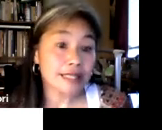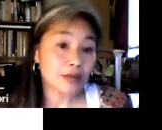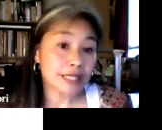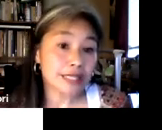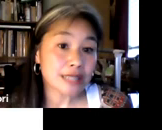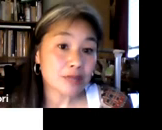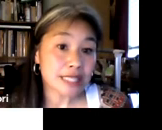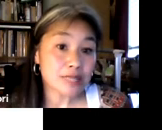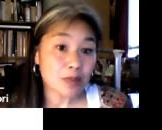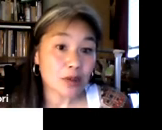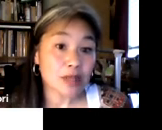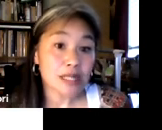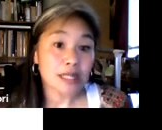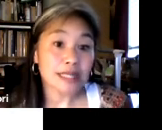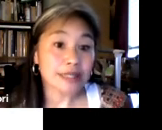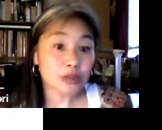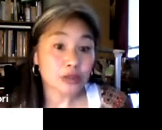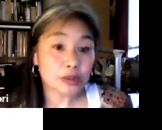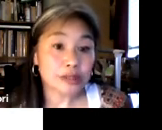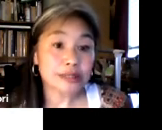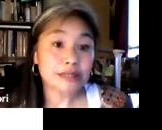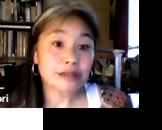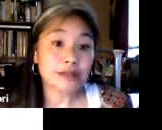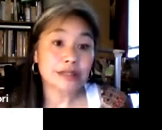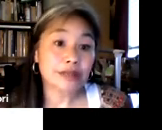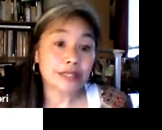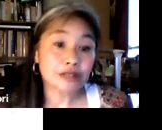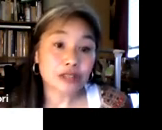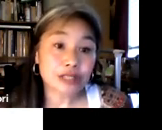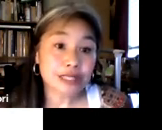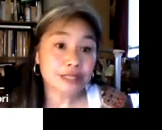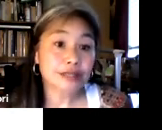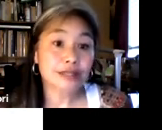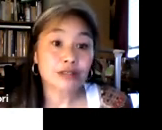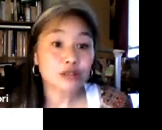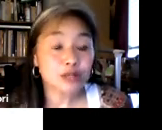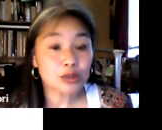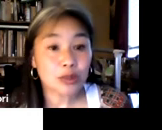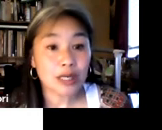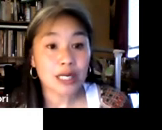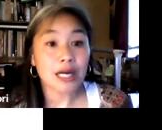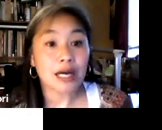2019. Because one of the places that was an assembly center that